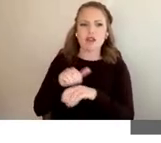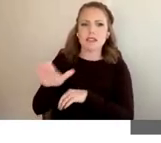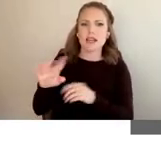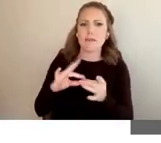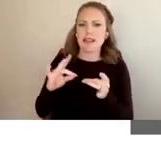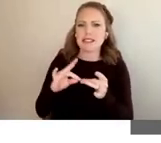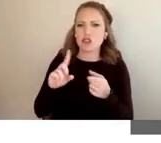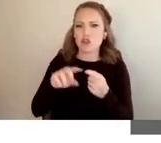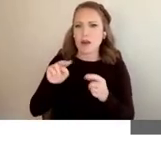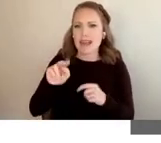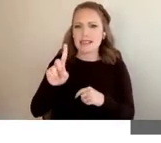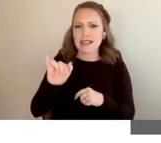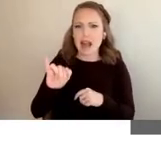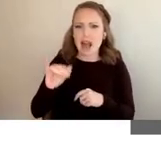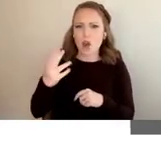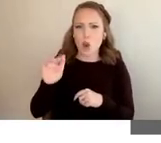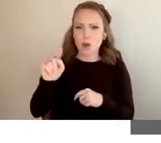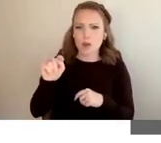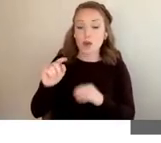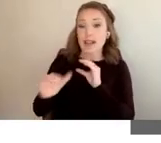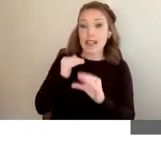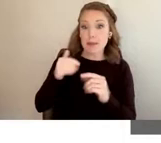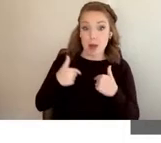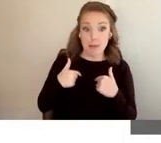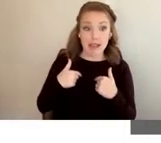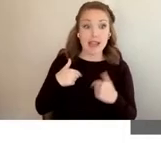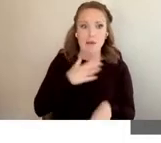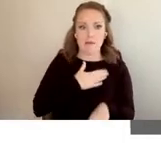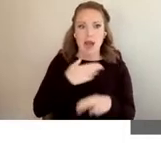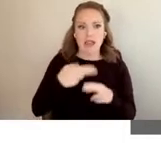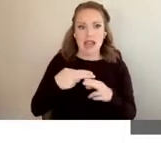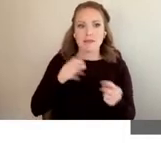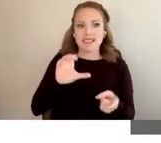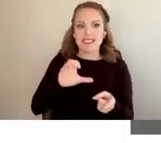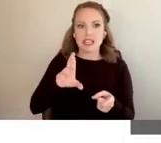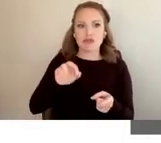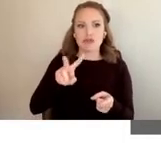Cheyenne crivers@ndi-inc.org with